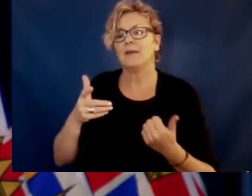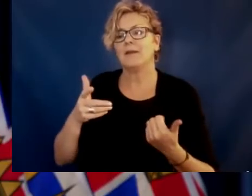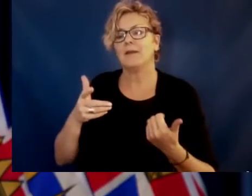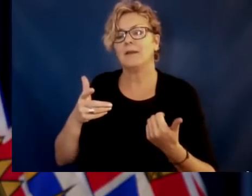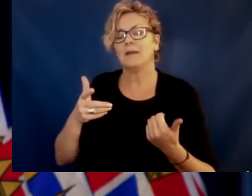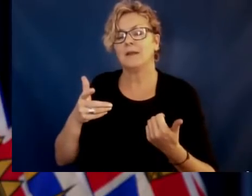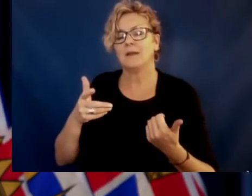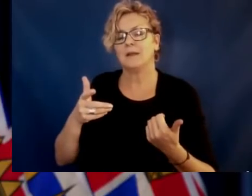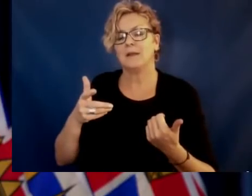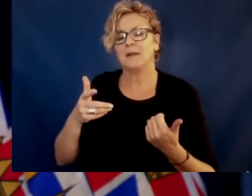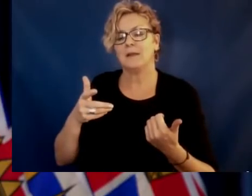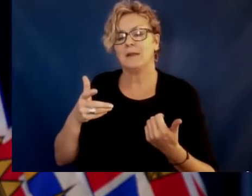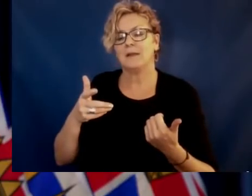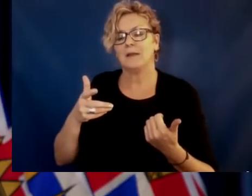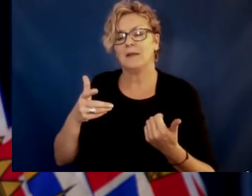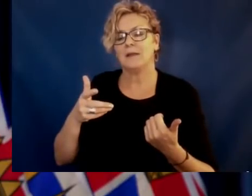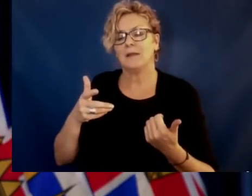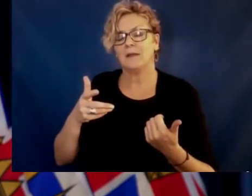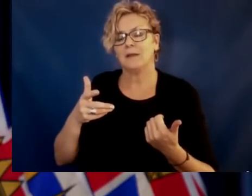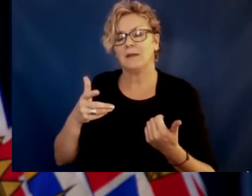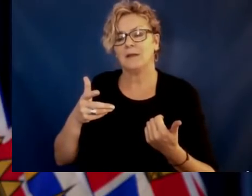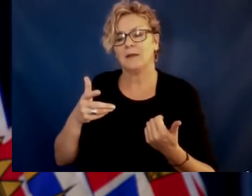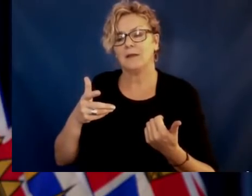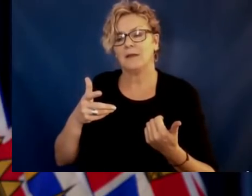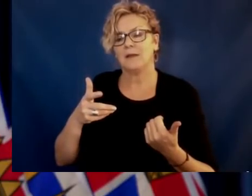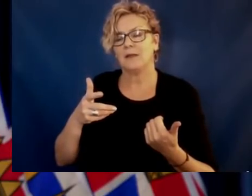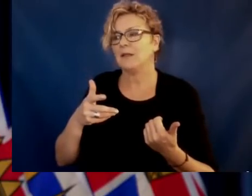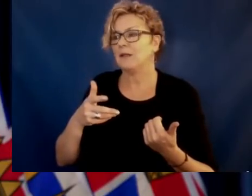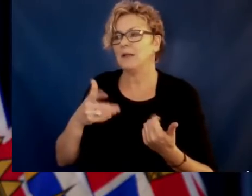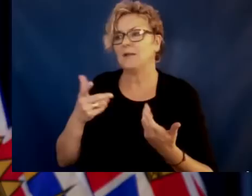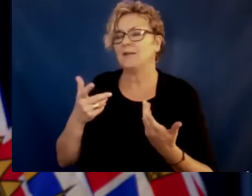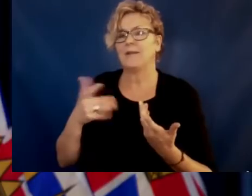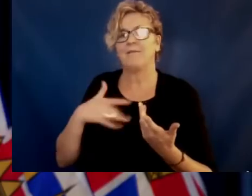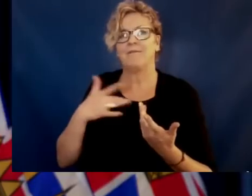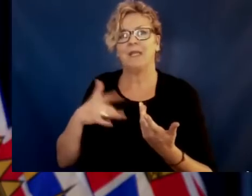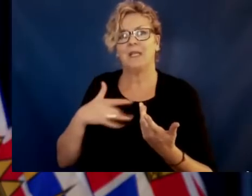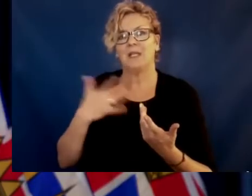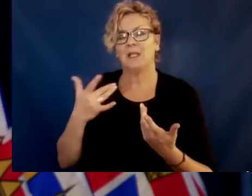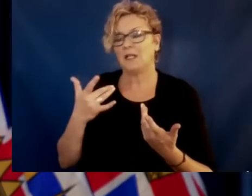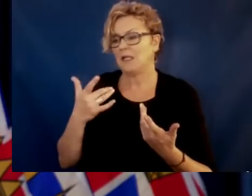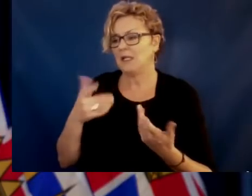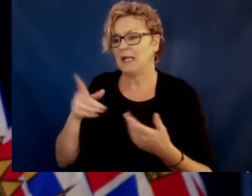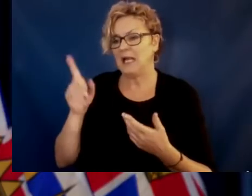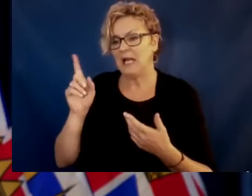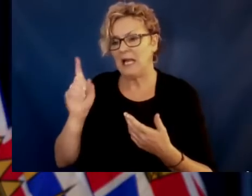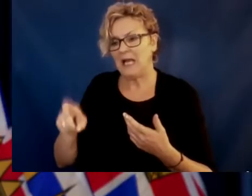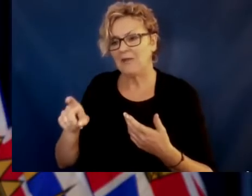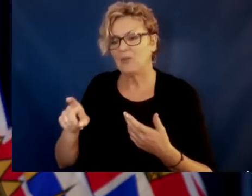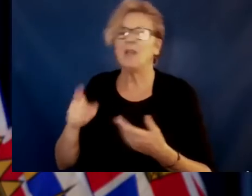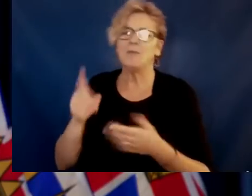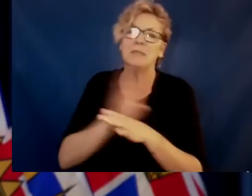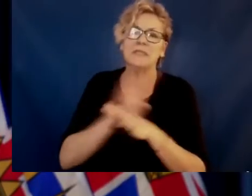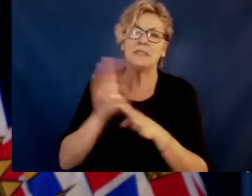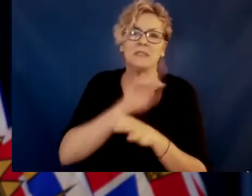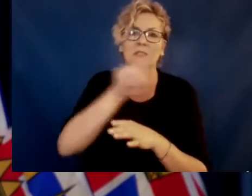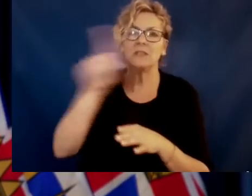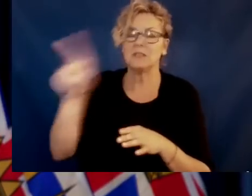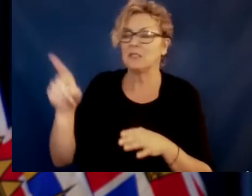in close contact with an infected person, is it necessary to put this emphasis on all the extra surface cleaning considering the stress